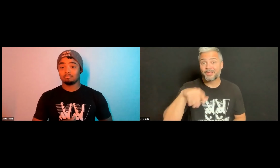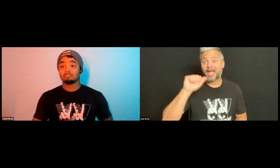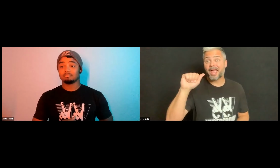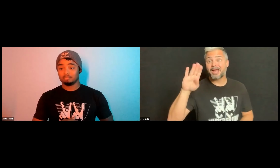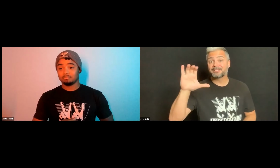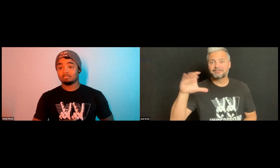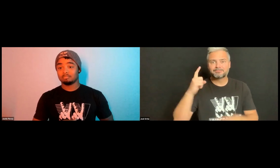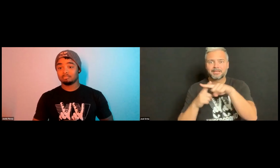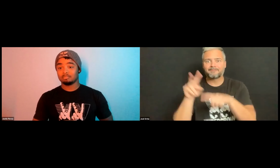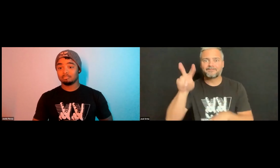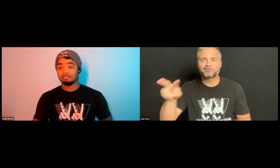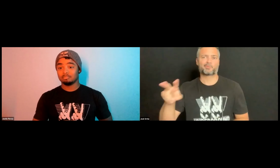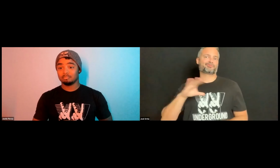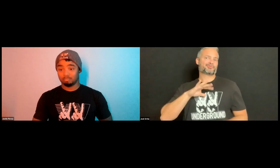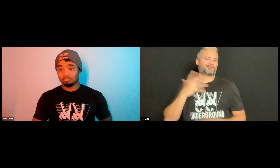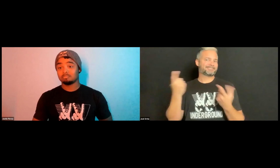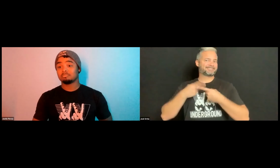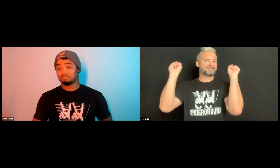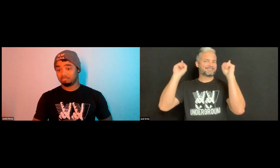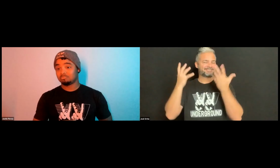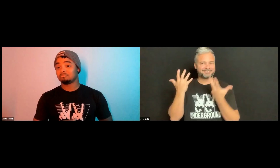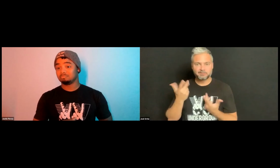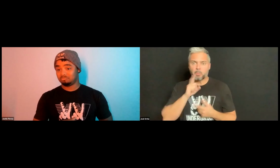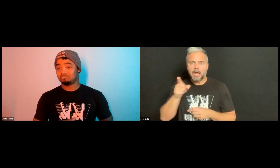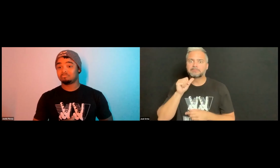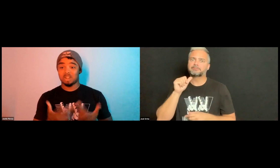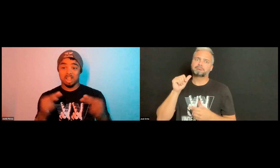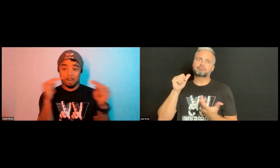We also did the ABC stories plus VV. That was pretty successful. Comedy?